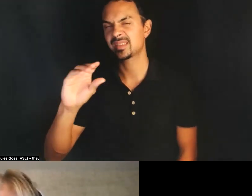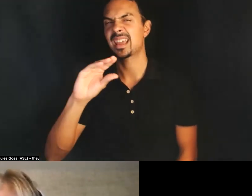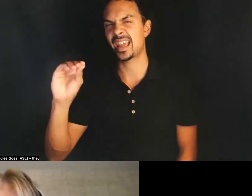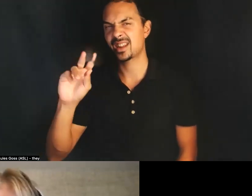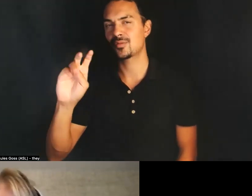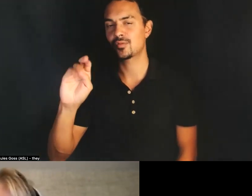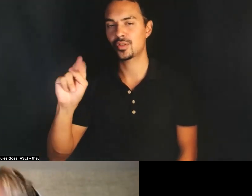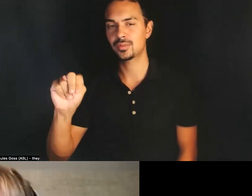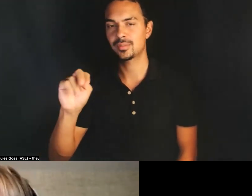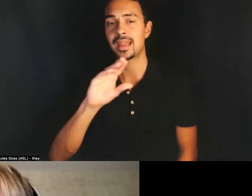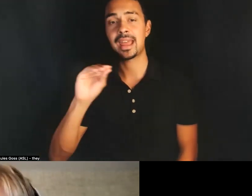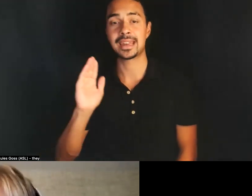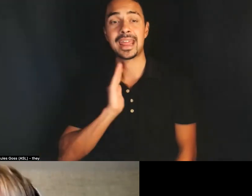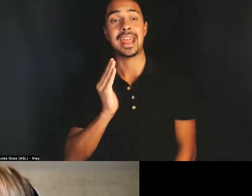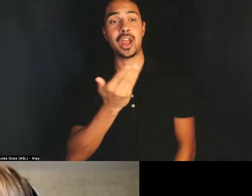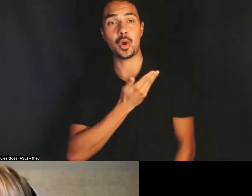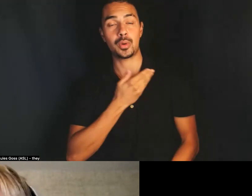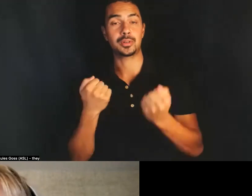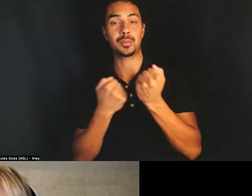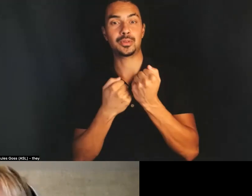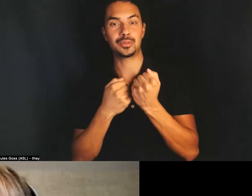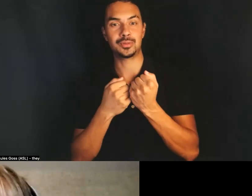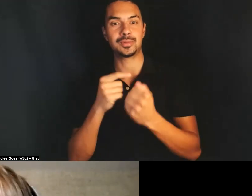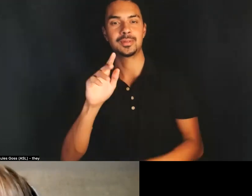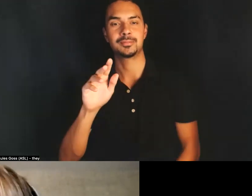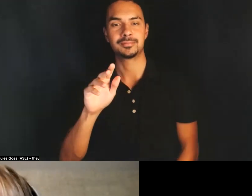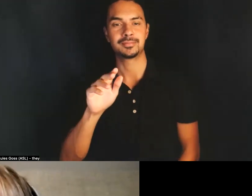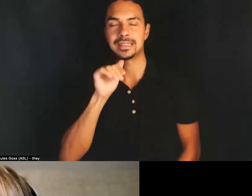interpreters, Hercules and Vern. And to my Creative Capital colleague, Saidou Camara